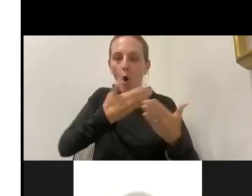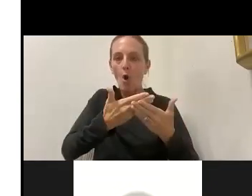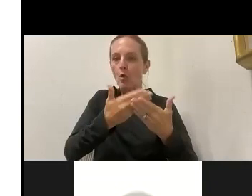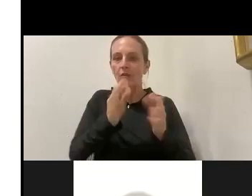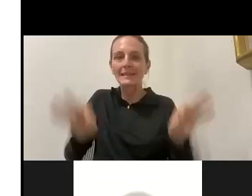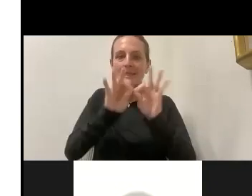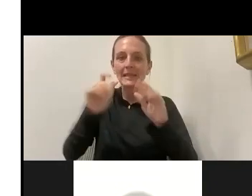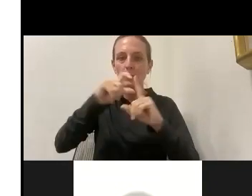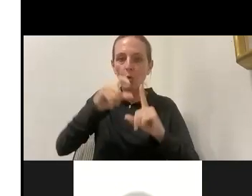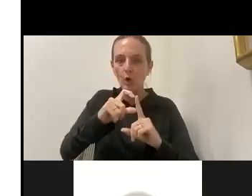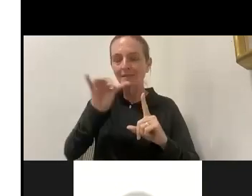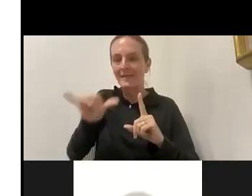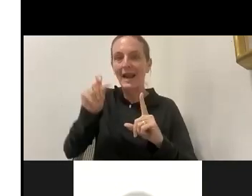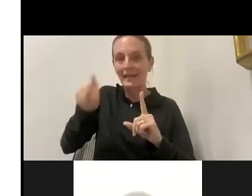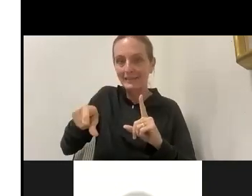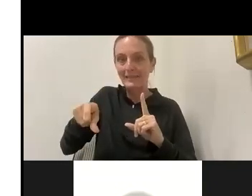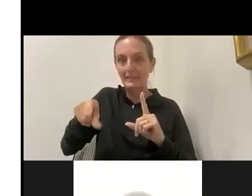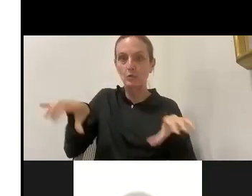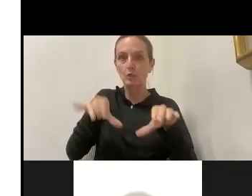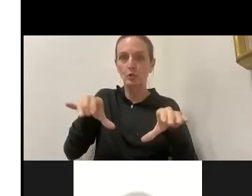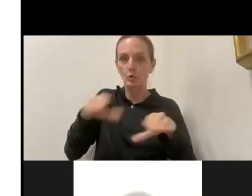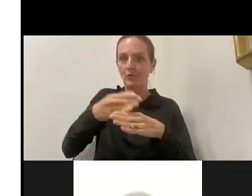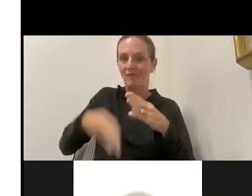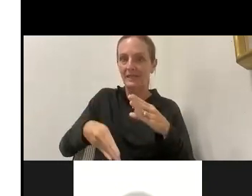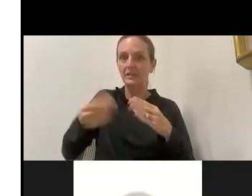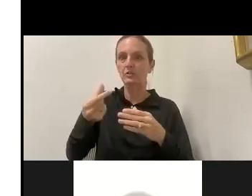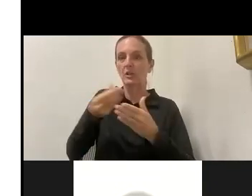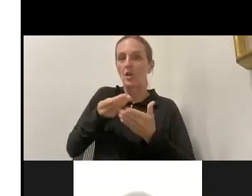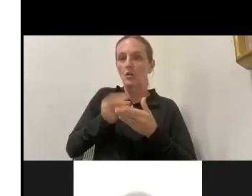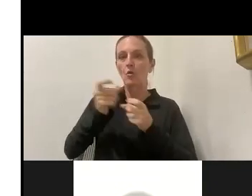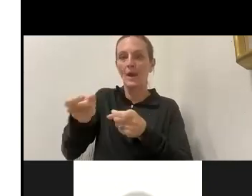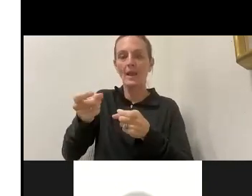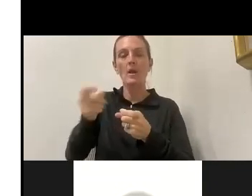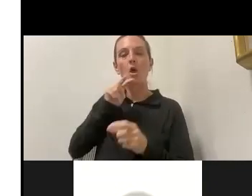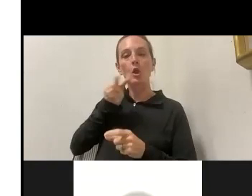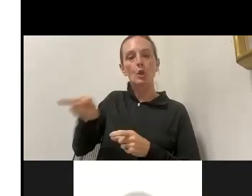finish the grant. So you look at their mandate and you want to use their keywords in their mandate,